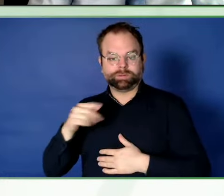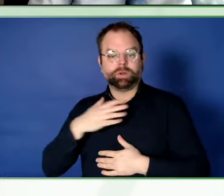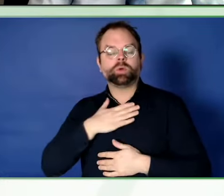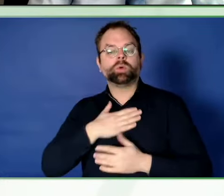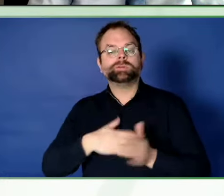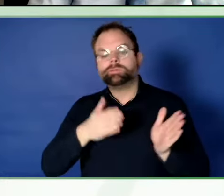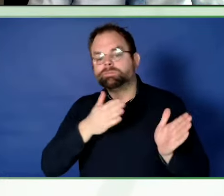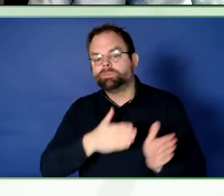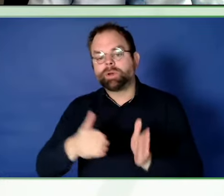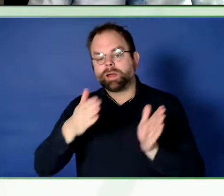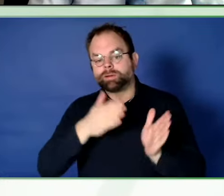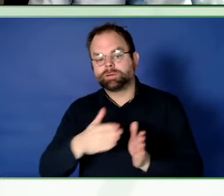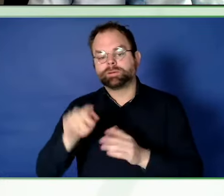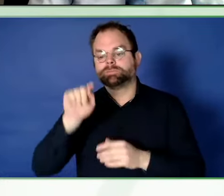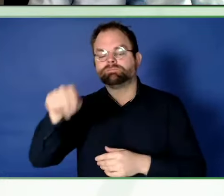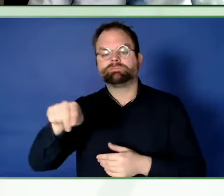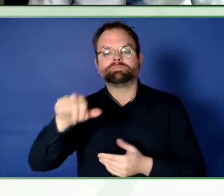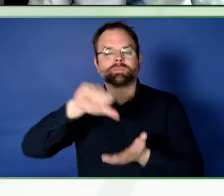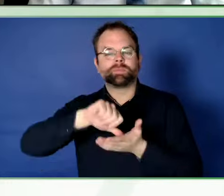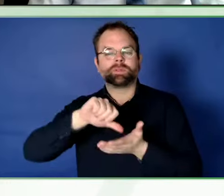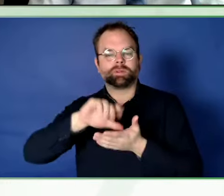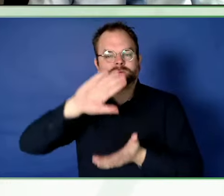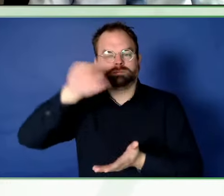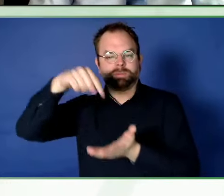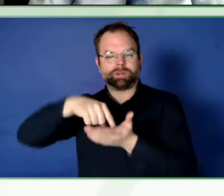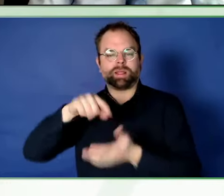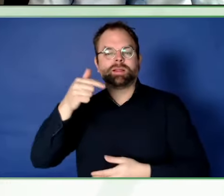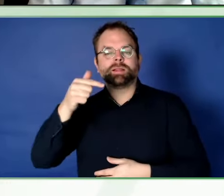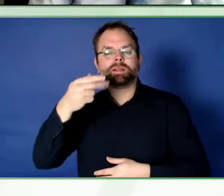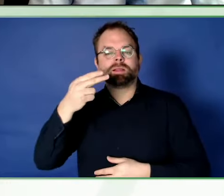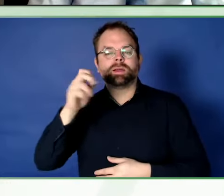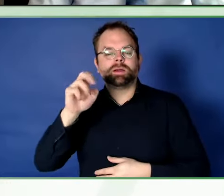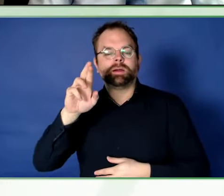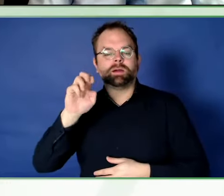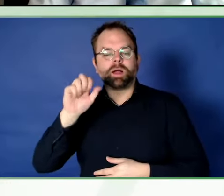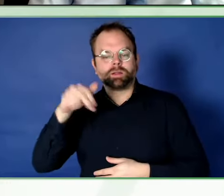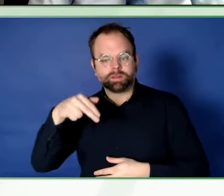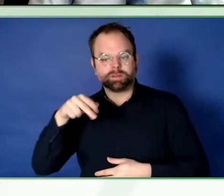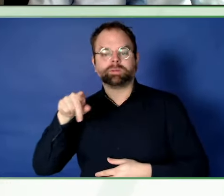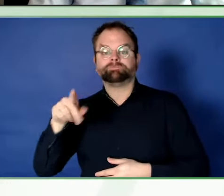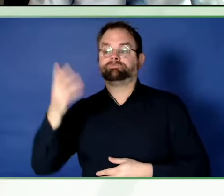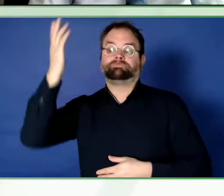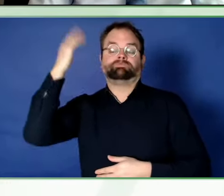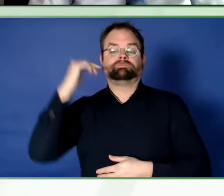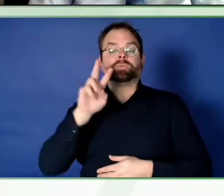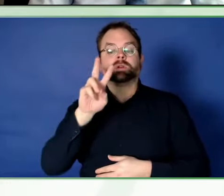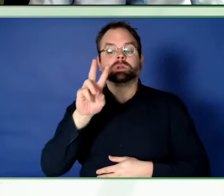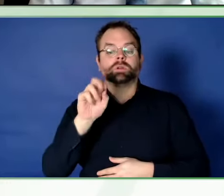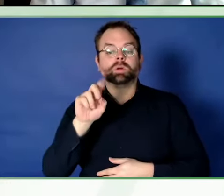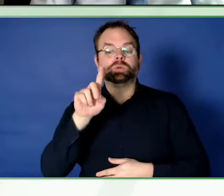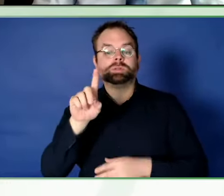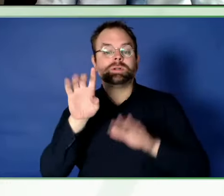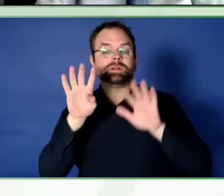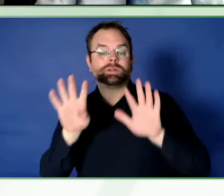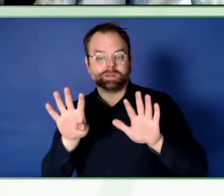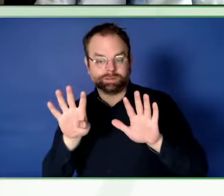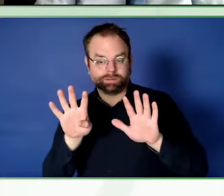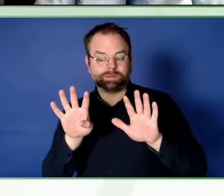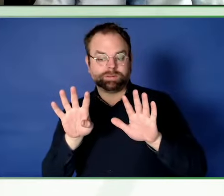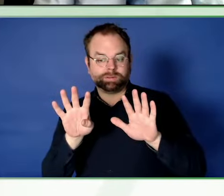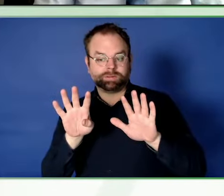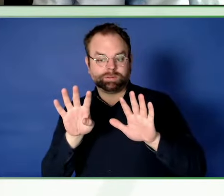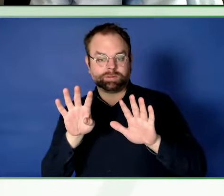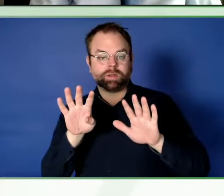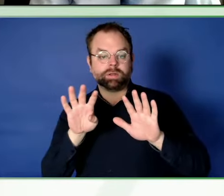And we are assessing sidewalks accessibility and developing an action plan to enhance sidewalks